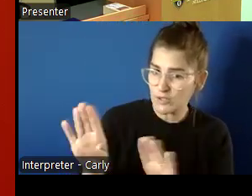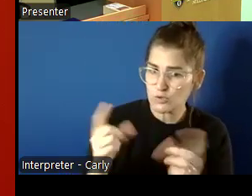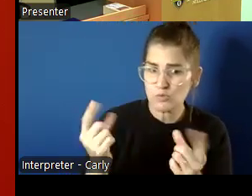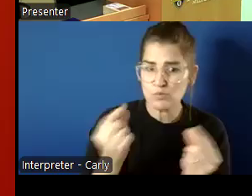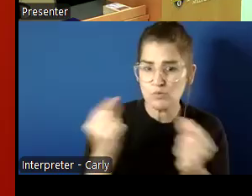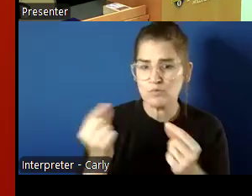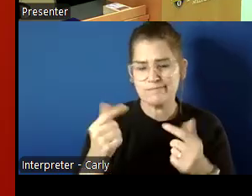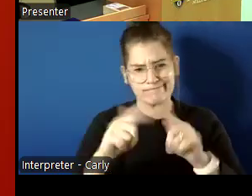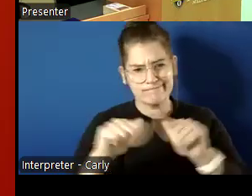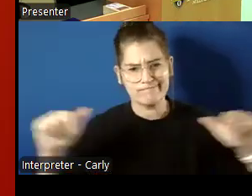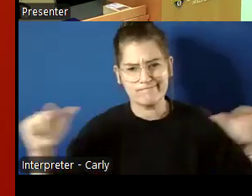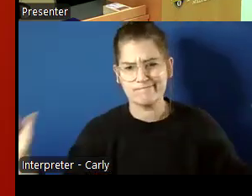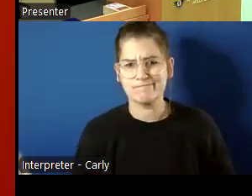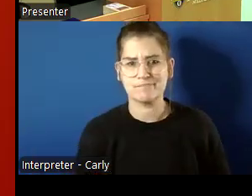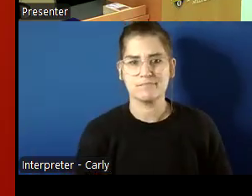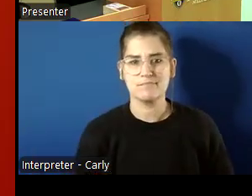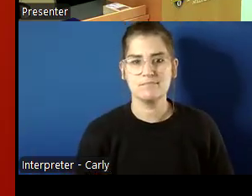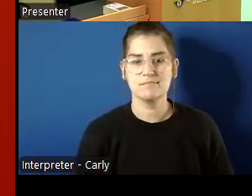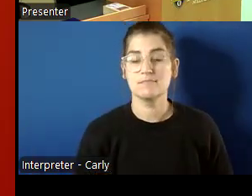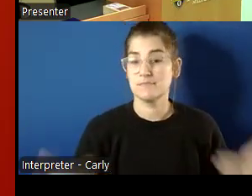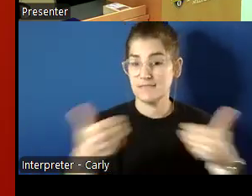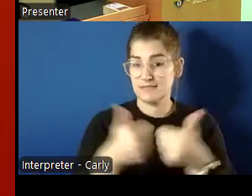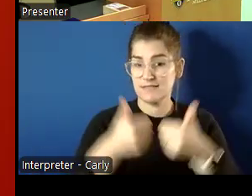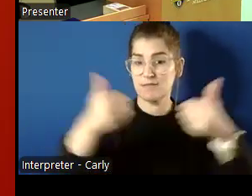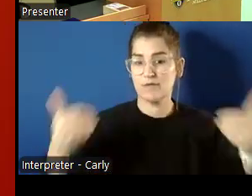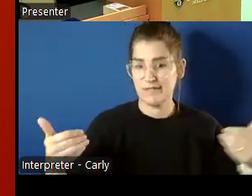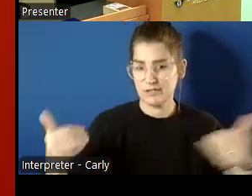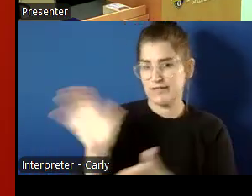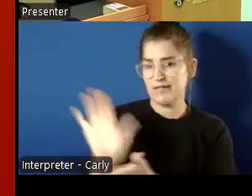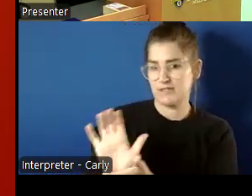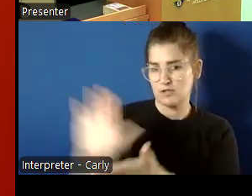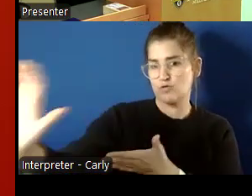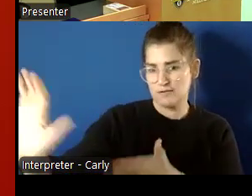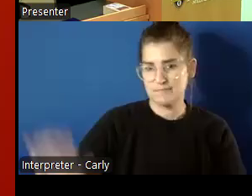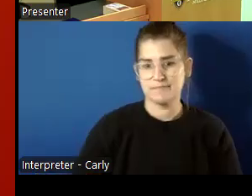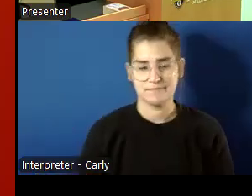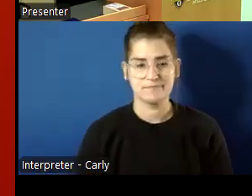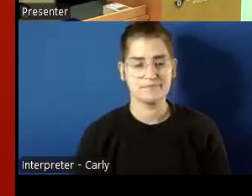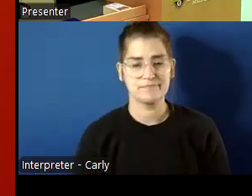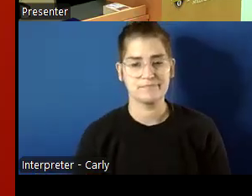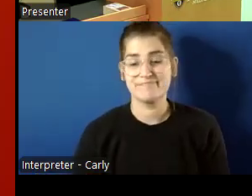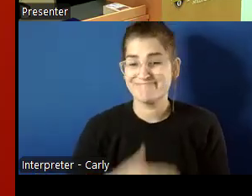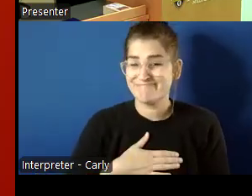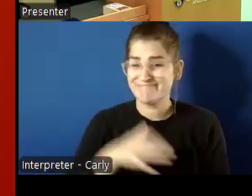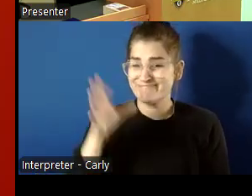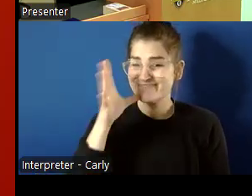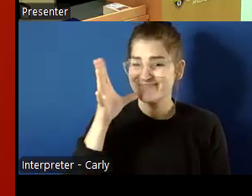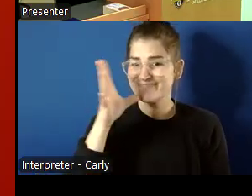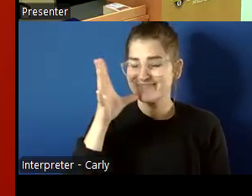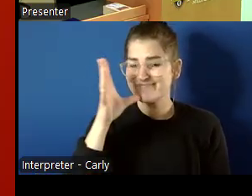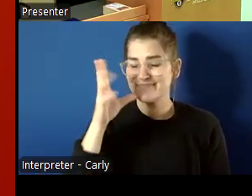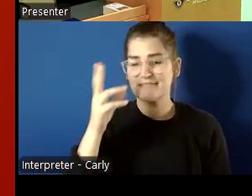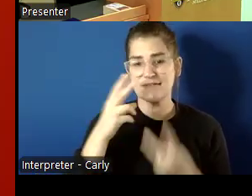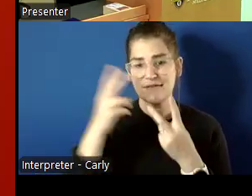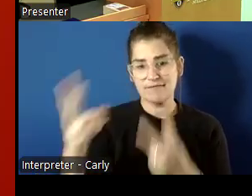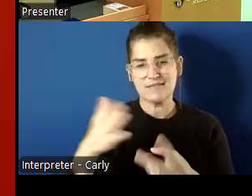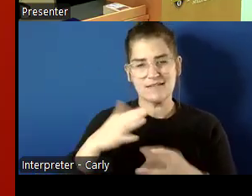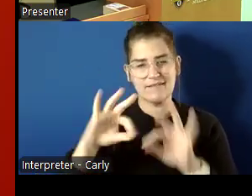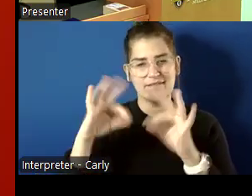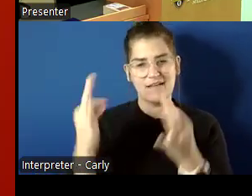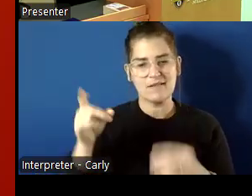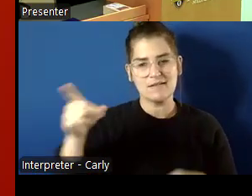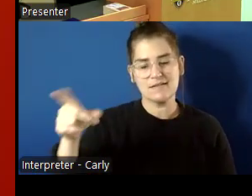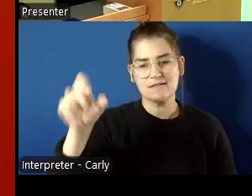etc. Segregation and exclusion. My mother went to visit my relatives in South Carolina,